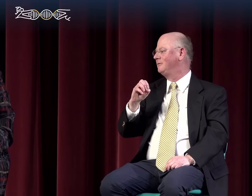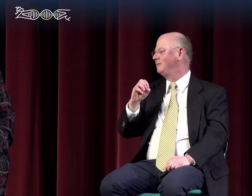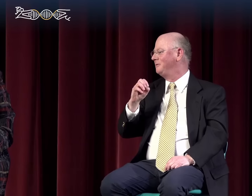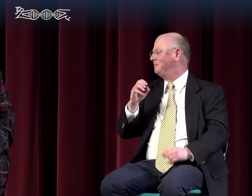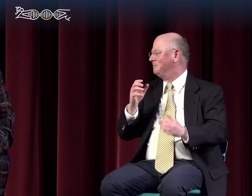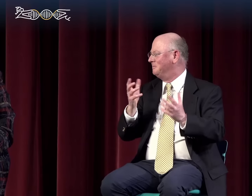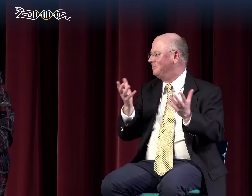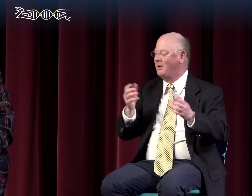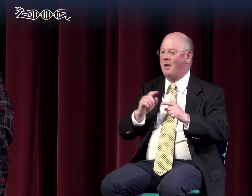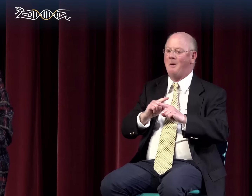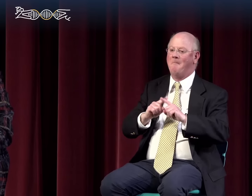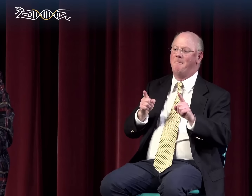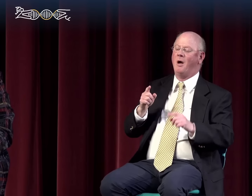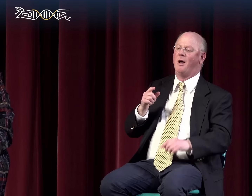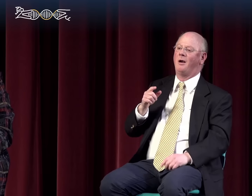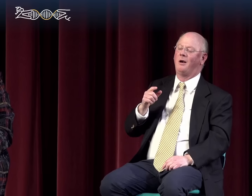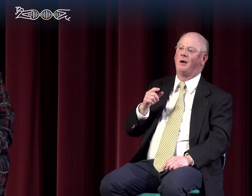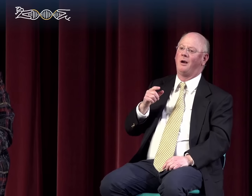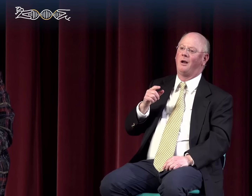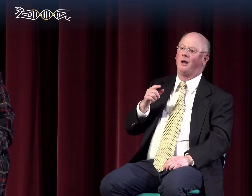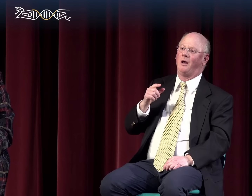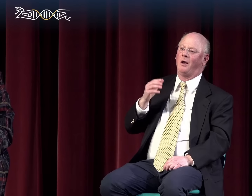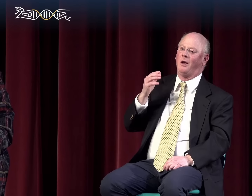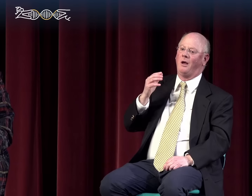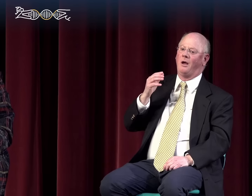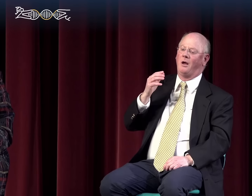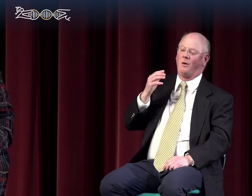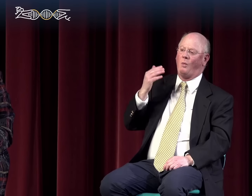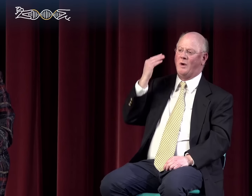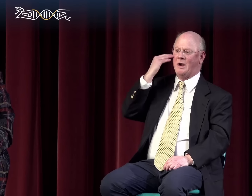has not happened in the way he feared.